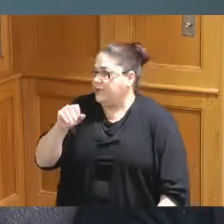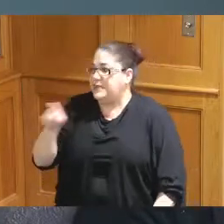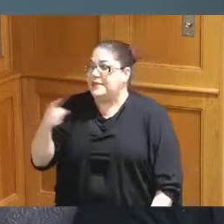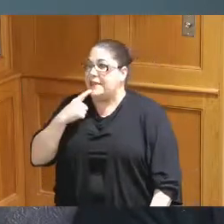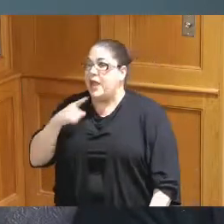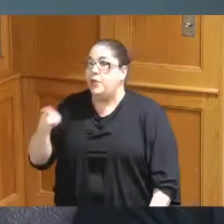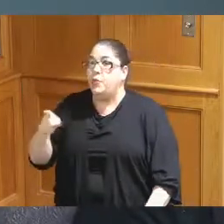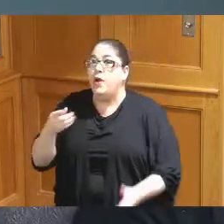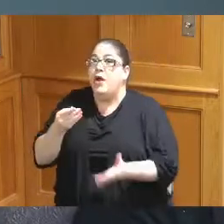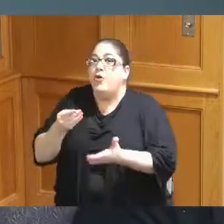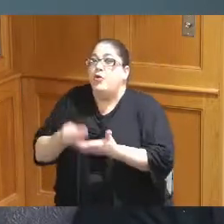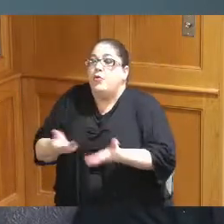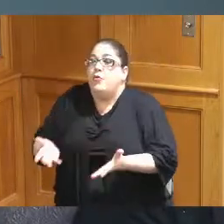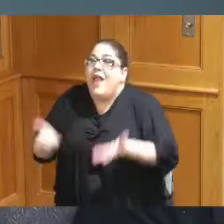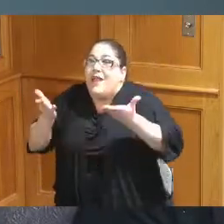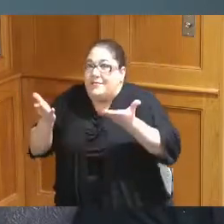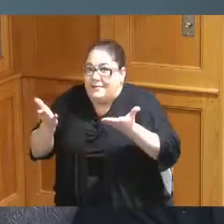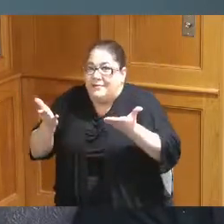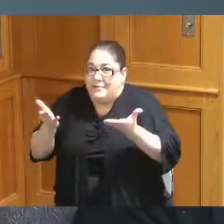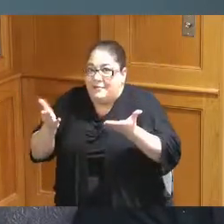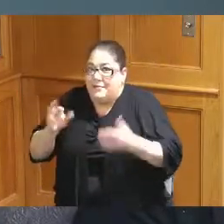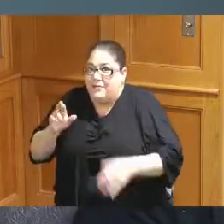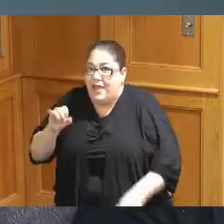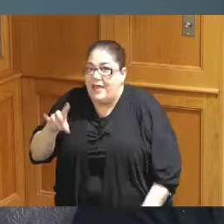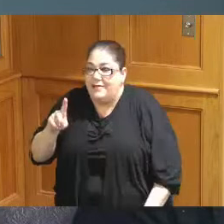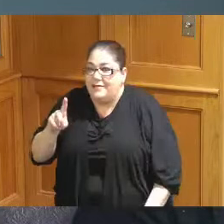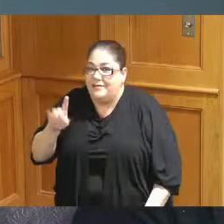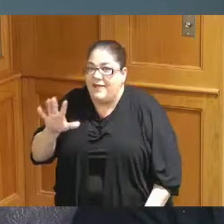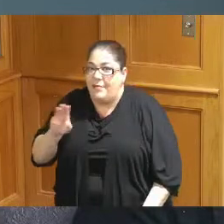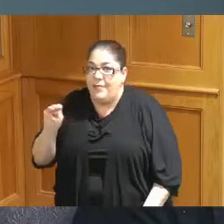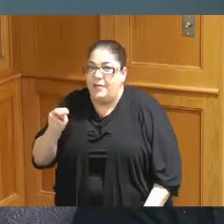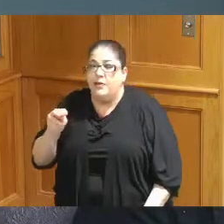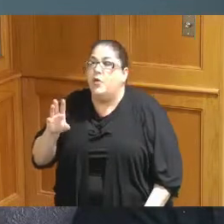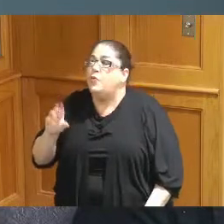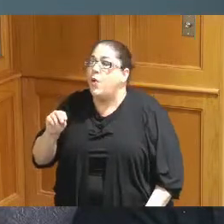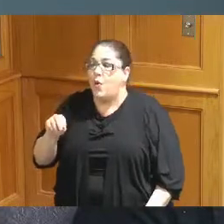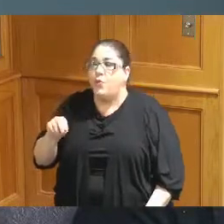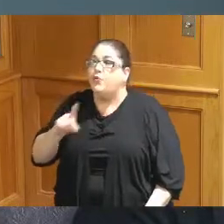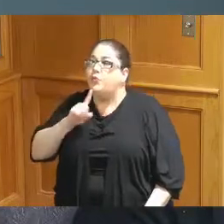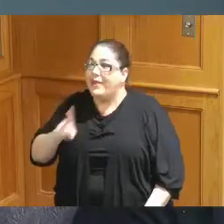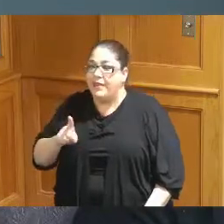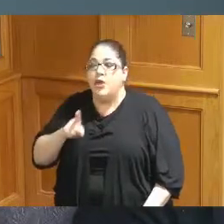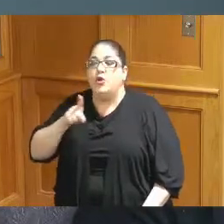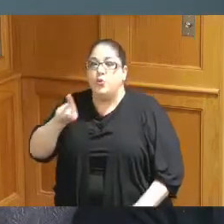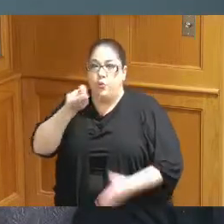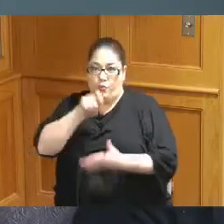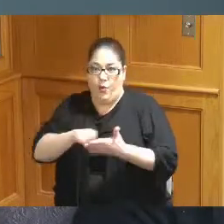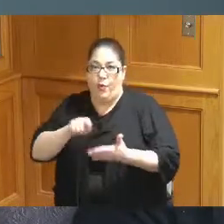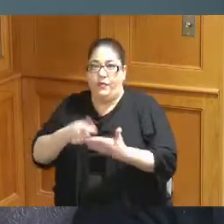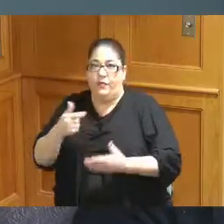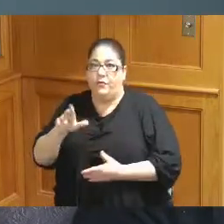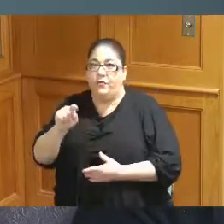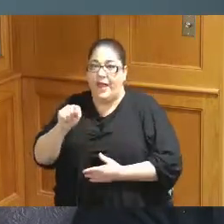money for the five million it's not really you wrote the grant to receive the month from Bezos